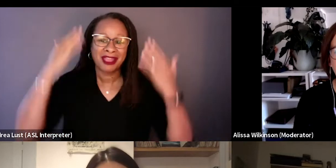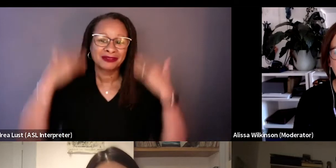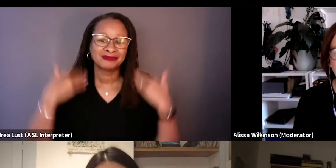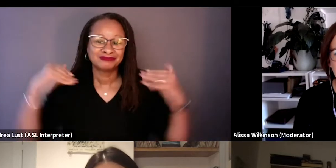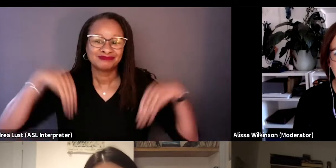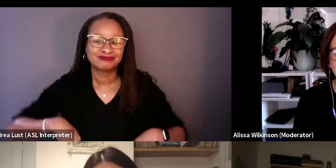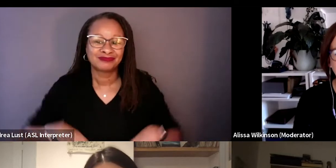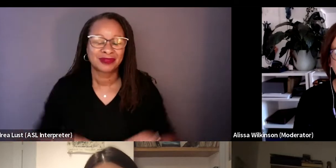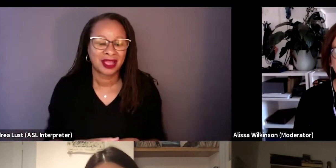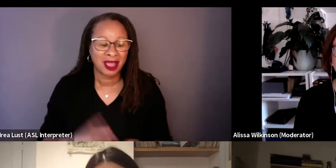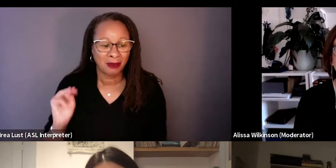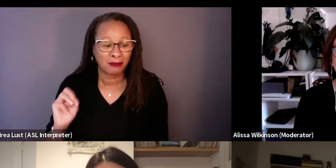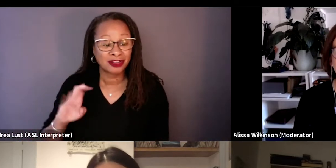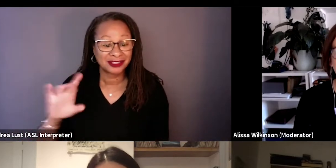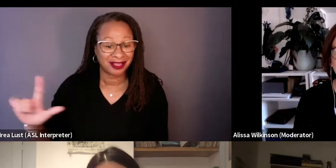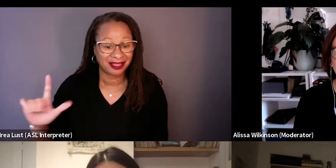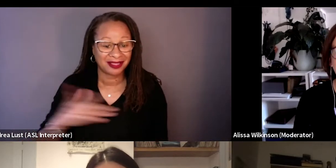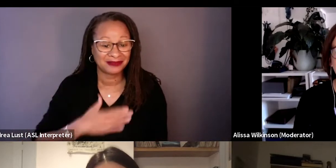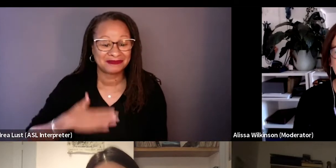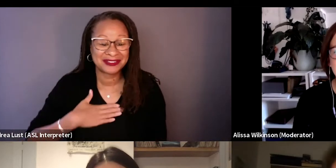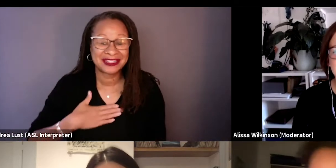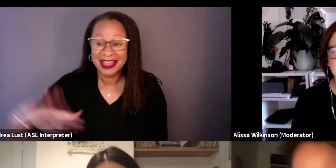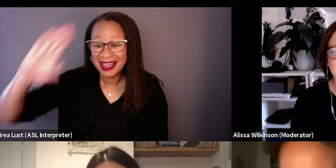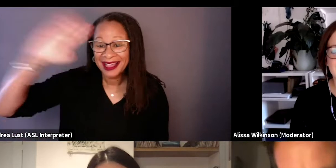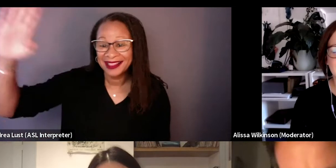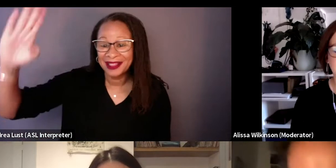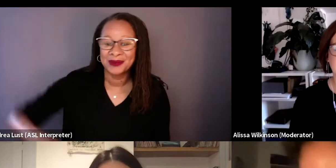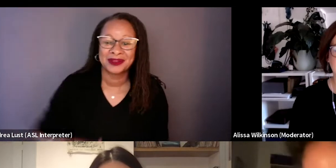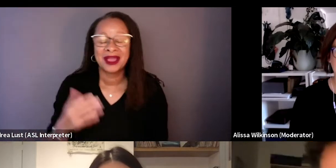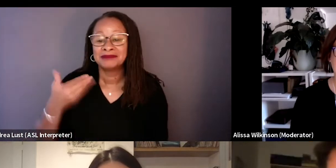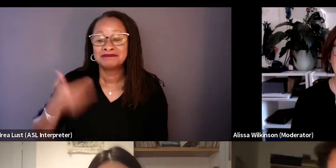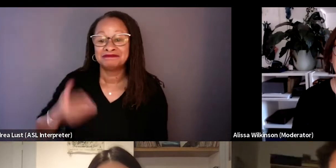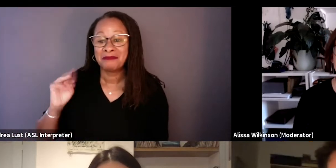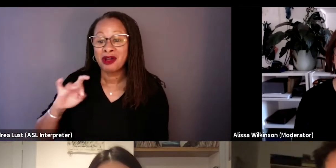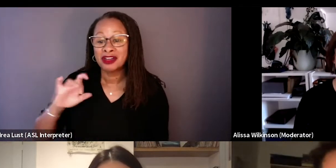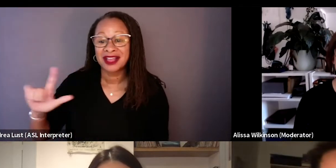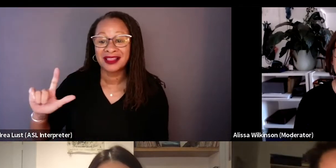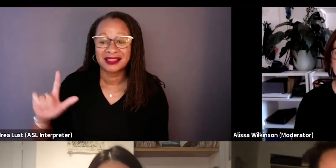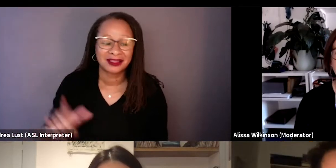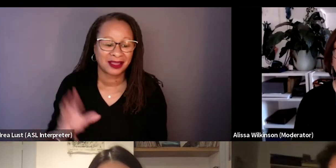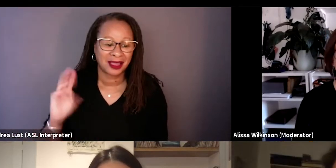And Mar, Marcel. Hey everybody, my name is Marcel, Marcel Mettelsiefen.